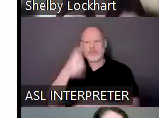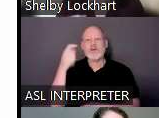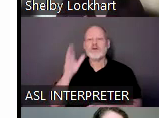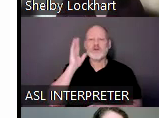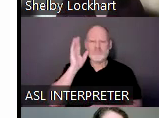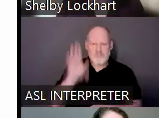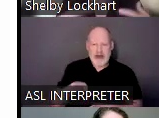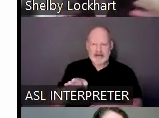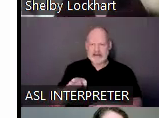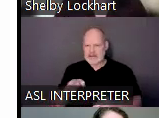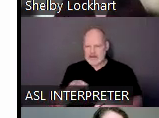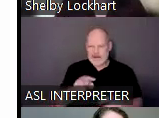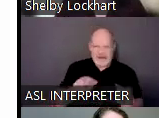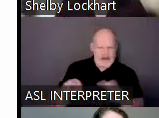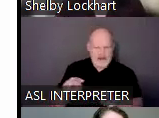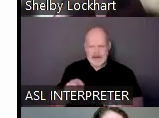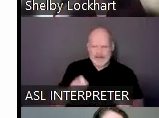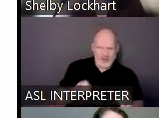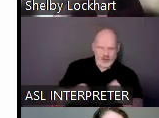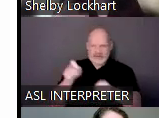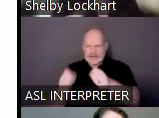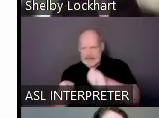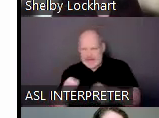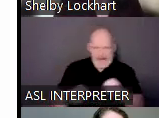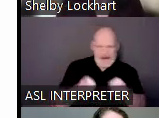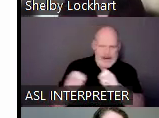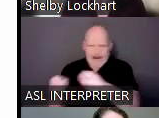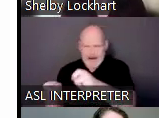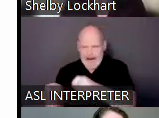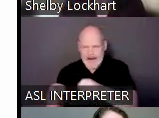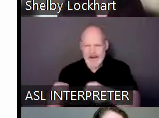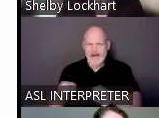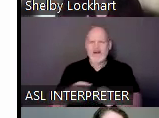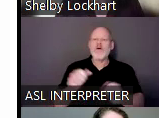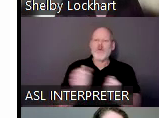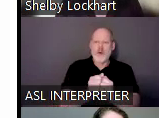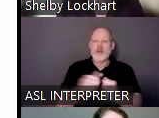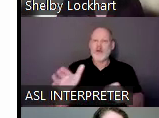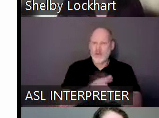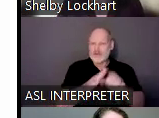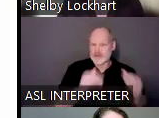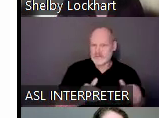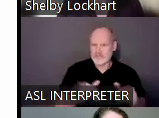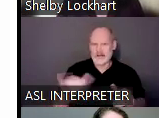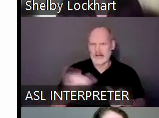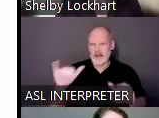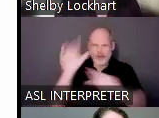make decisions at a universal level - so you want to see an assistant principal, a principal, somebody who has the authority to make decisions on